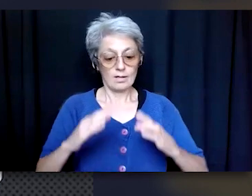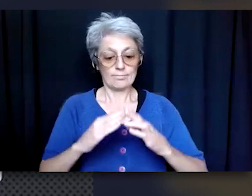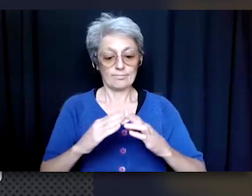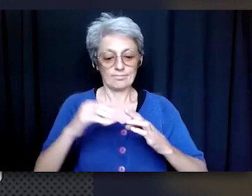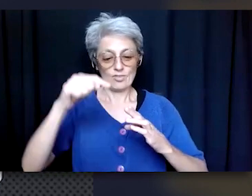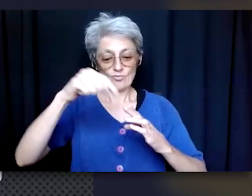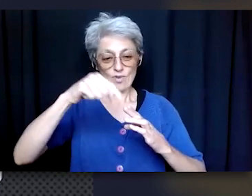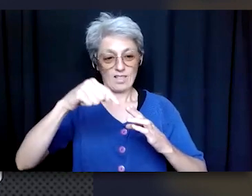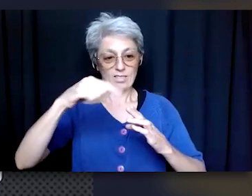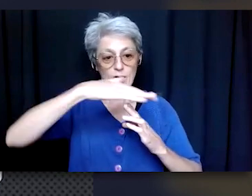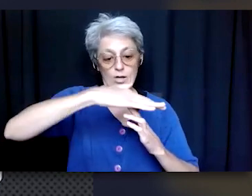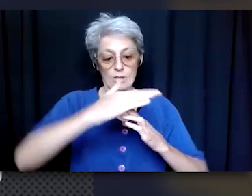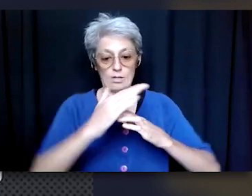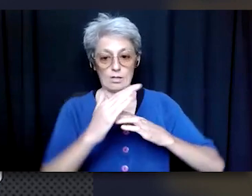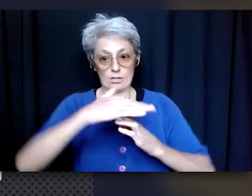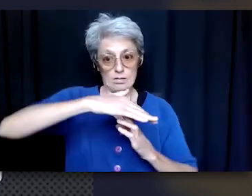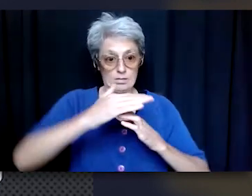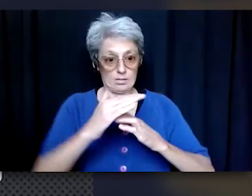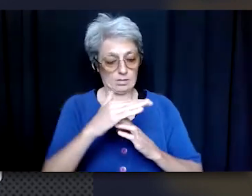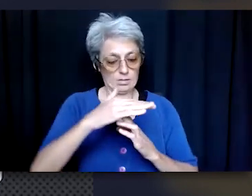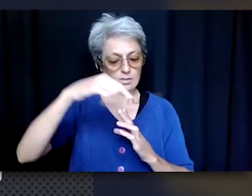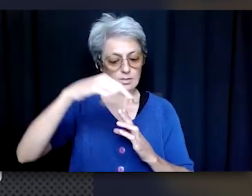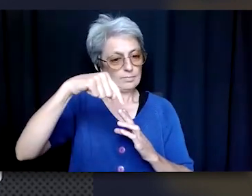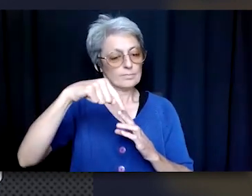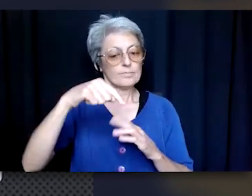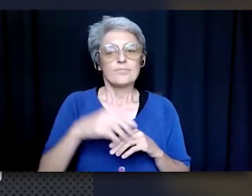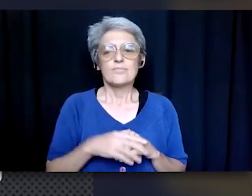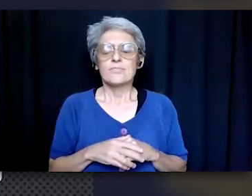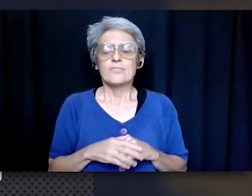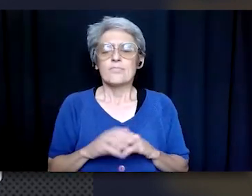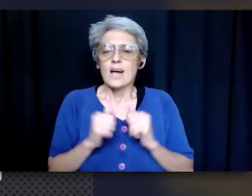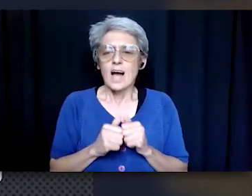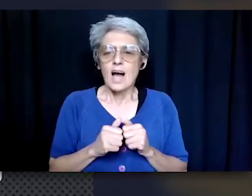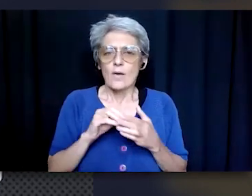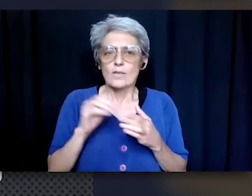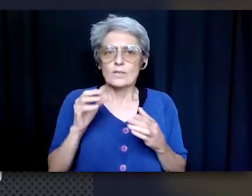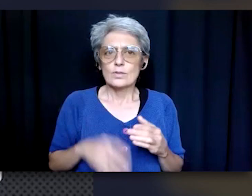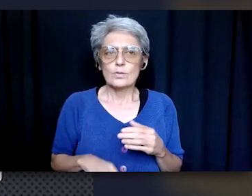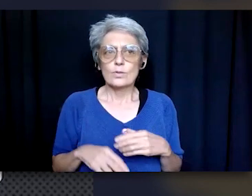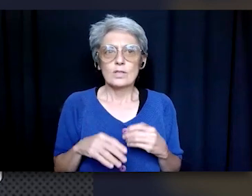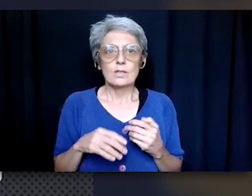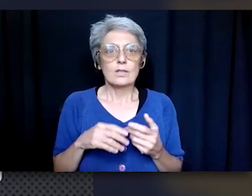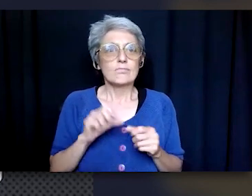in order to create the output, go through some kind of learning process, right? How many of you